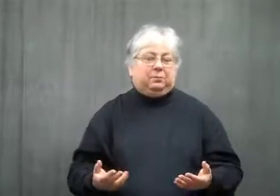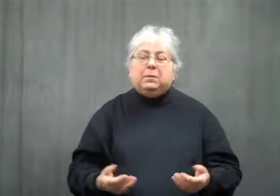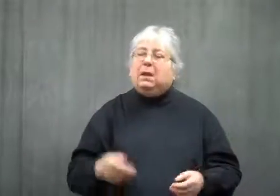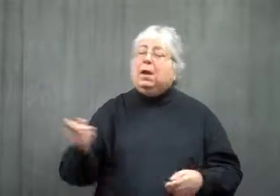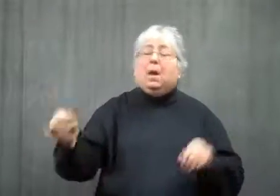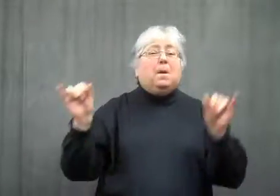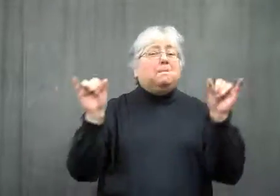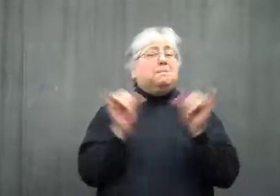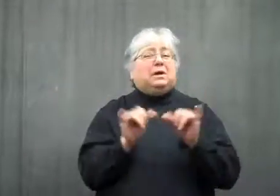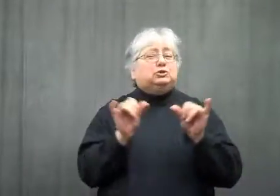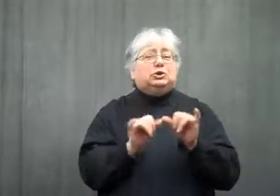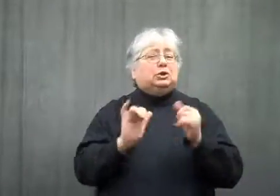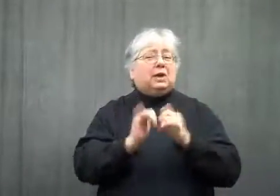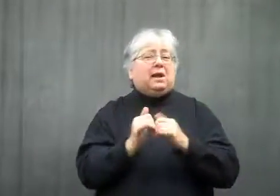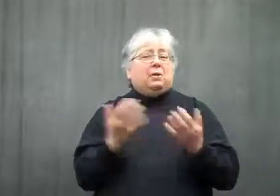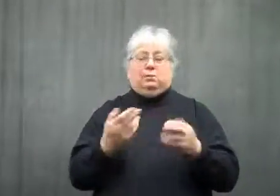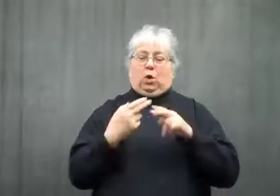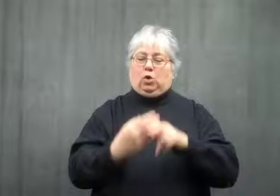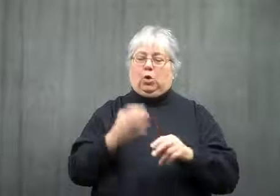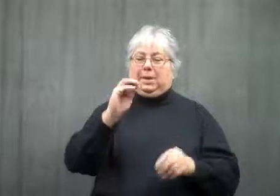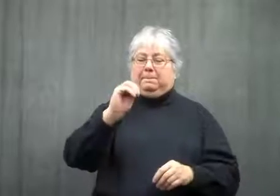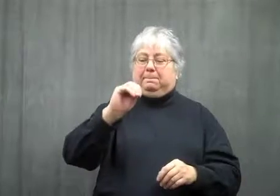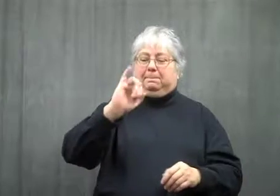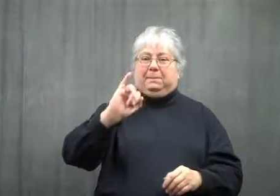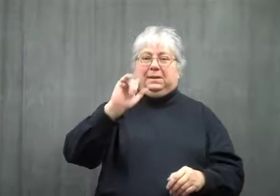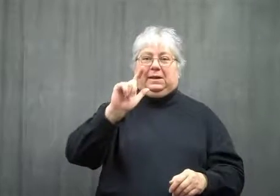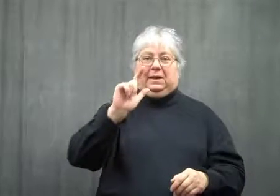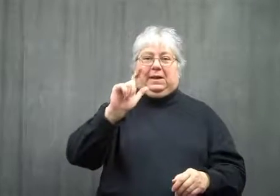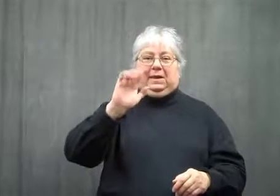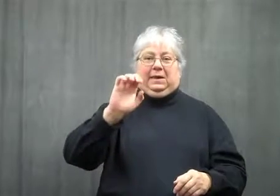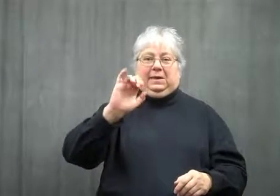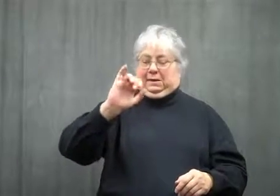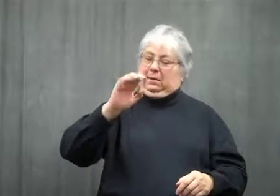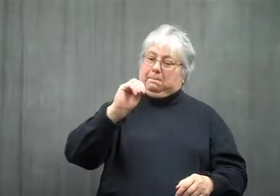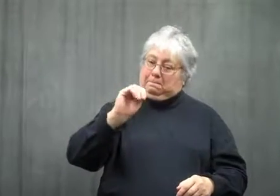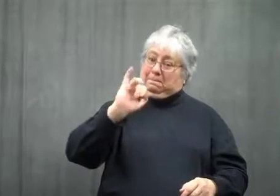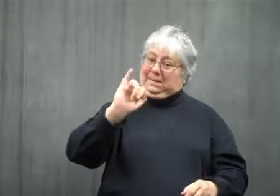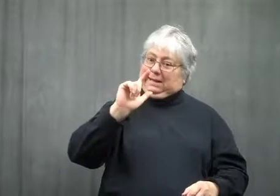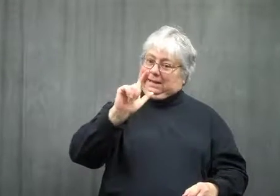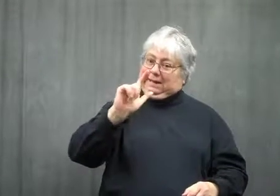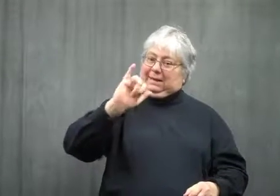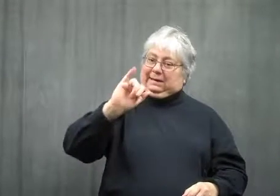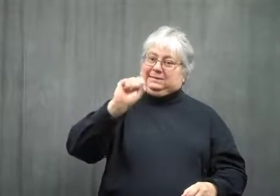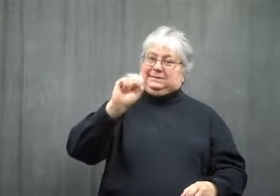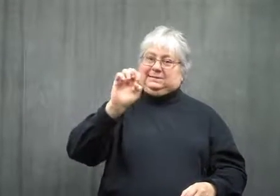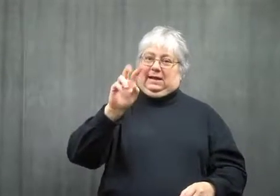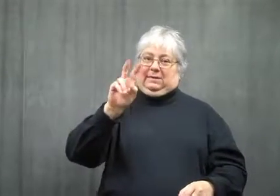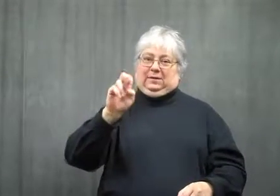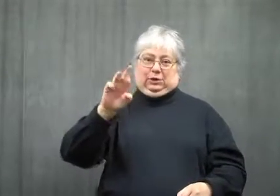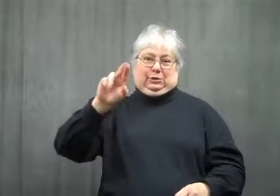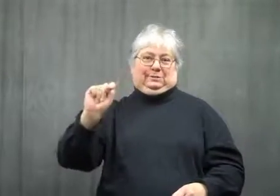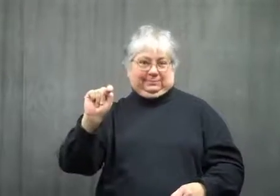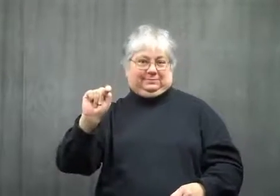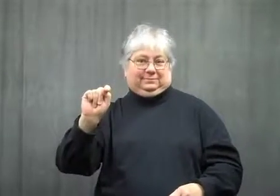It is measured by milliseverts.